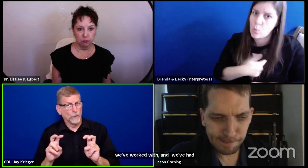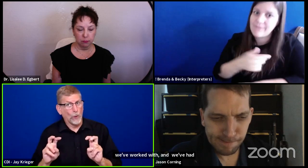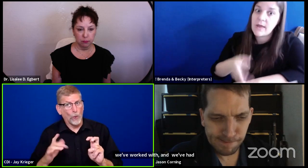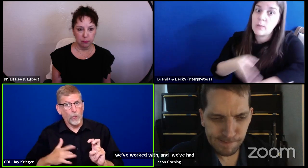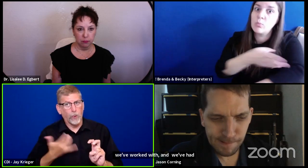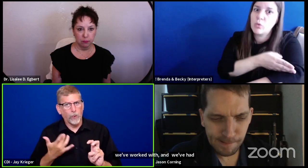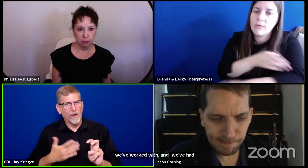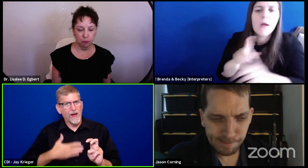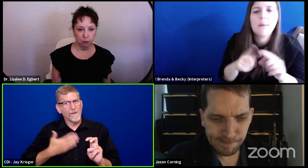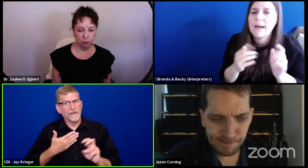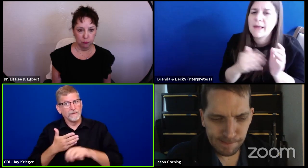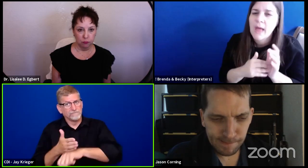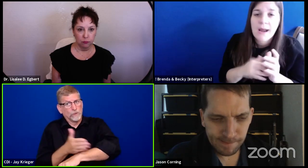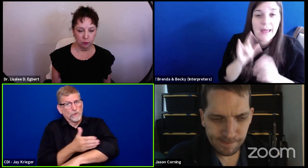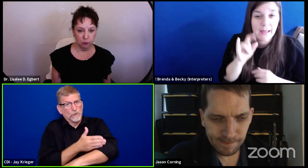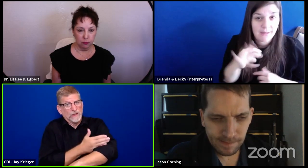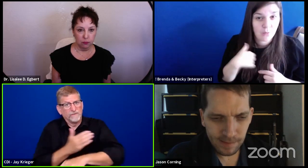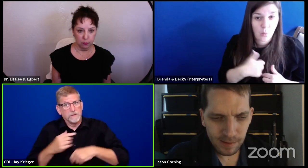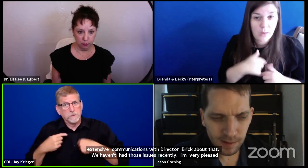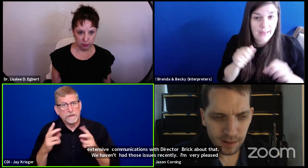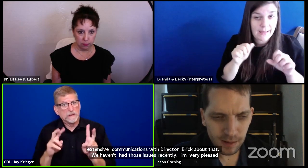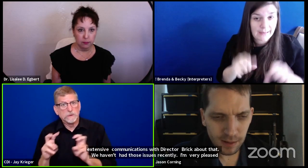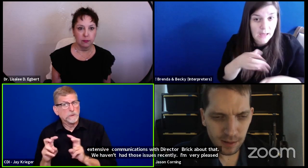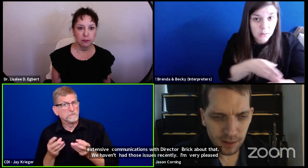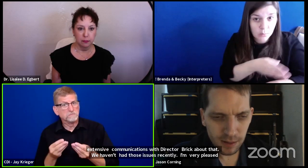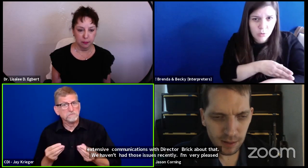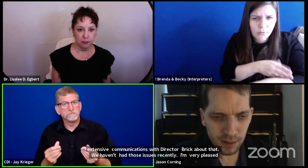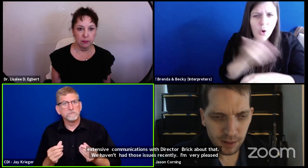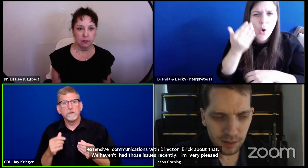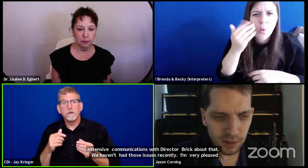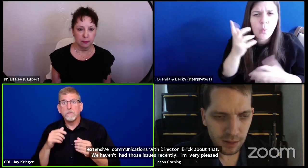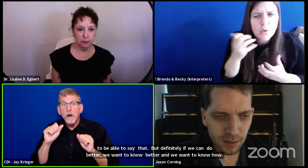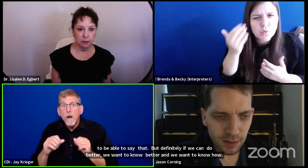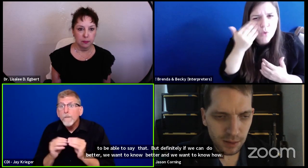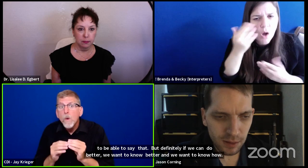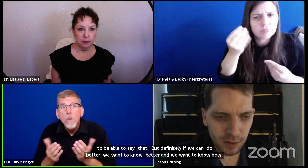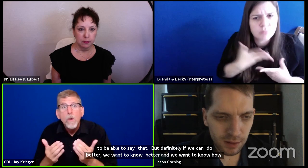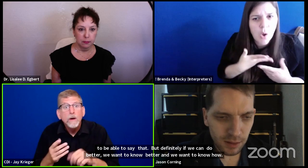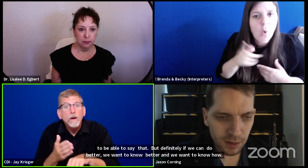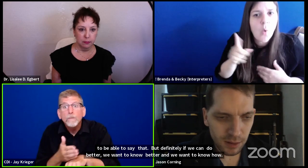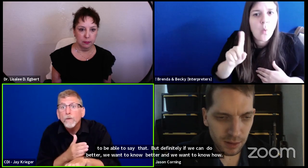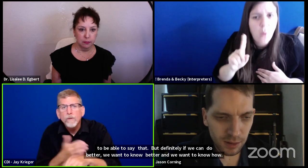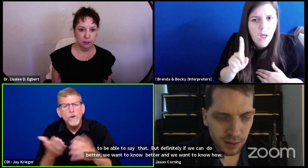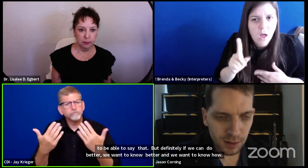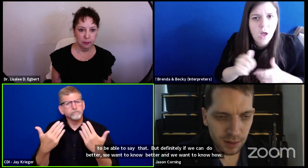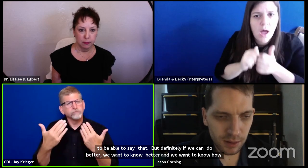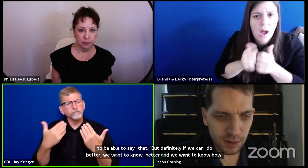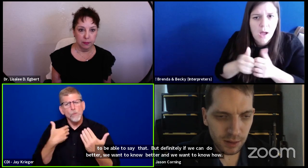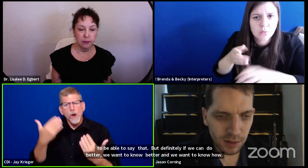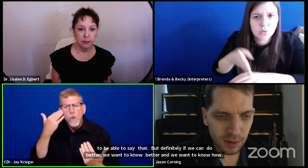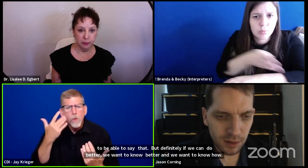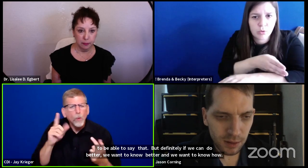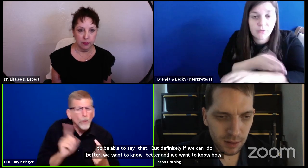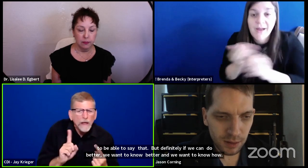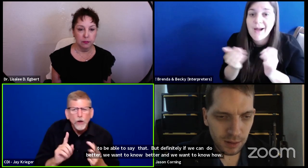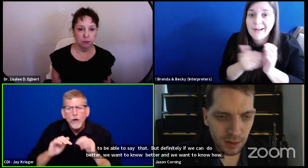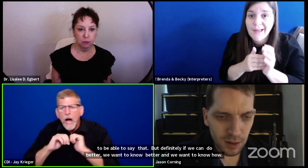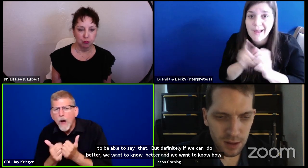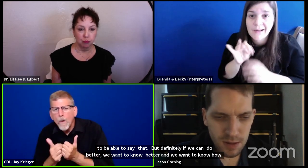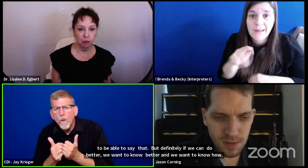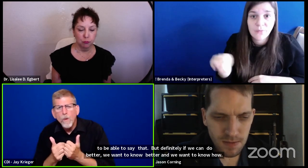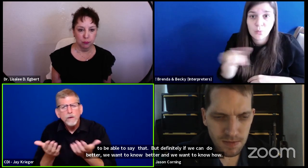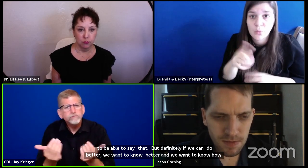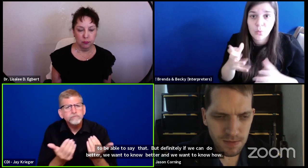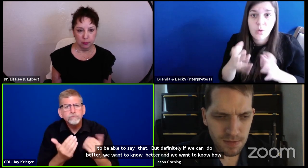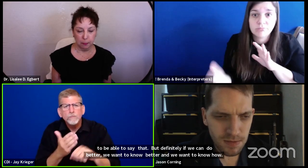So I answered as best as I could the questions, but if you want to contact me directly with